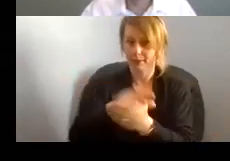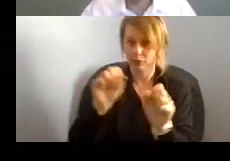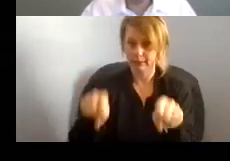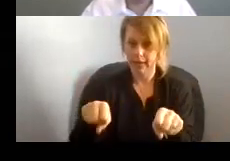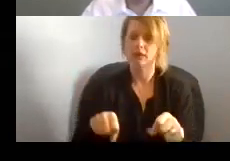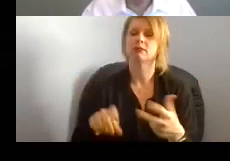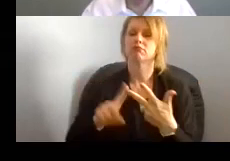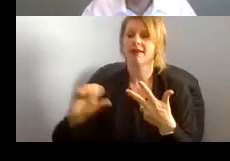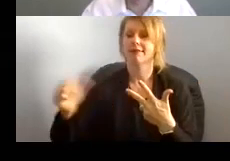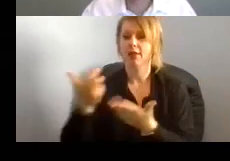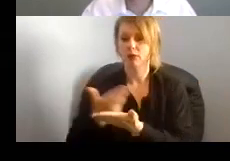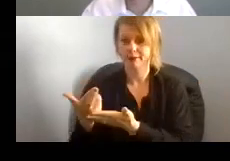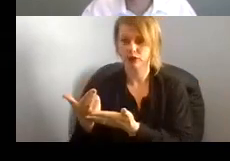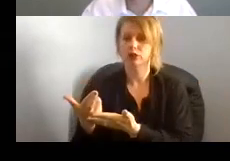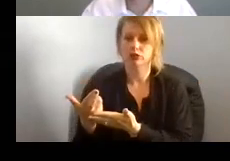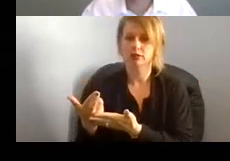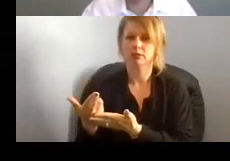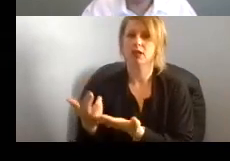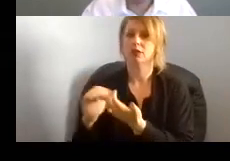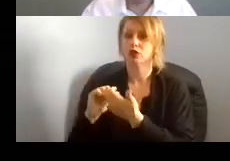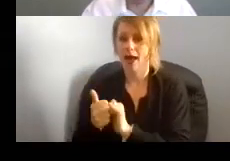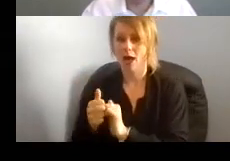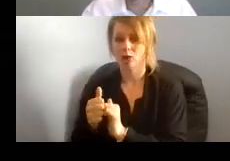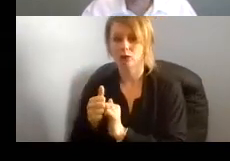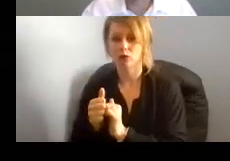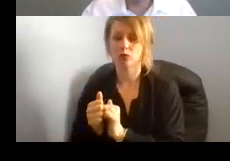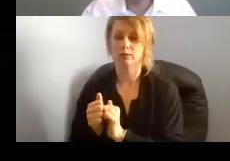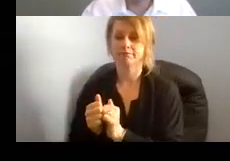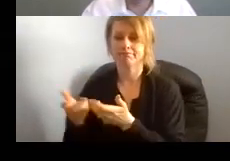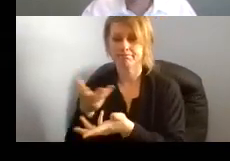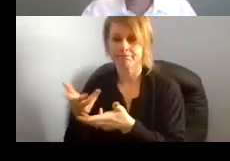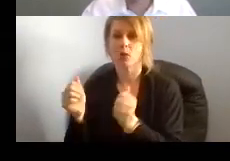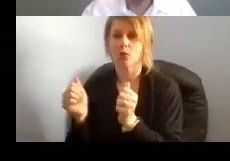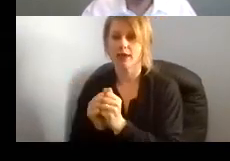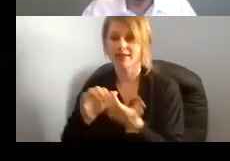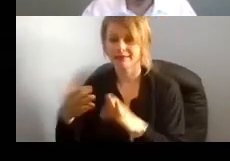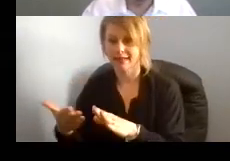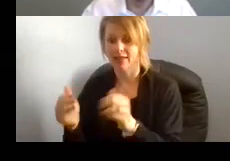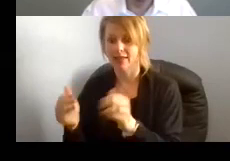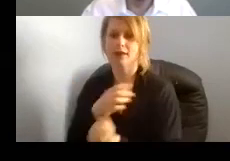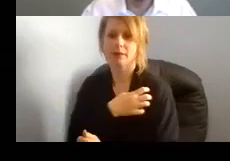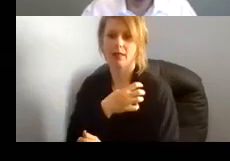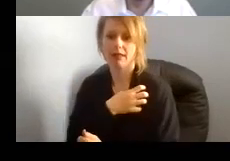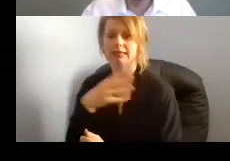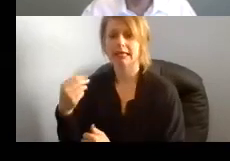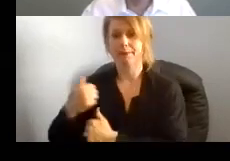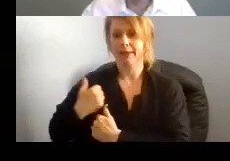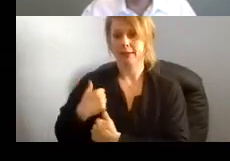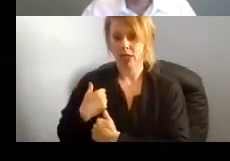We have additional modules on how to deal with death in line of duty for police and military. Guidance documents on practical